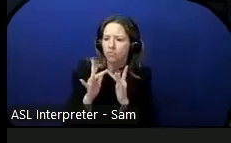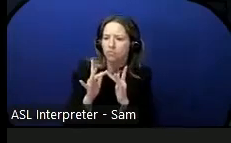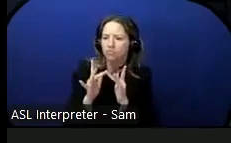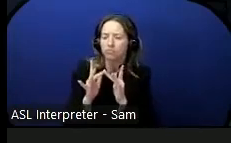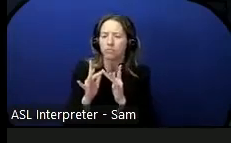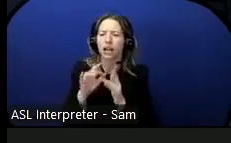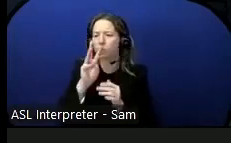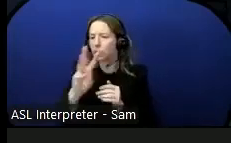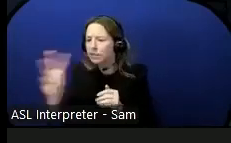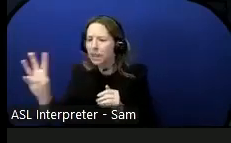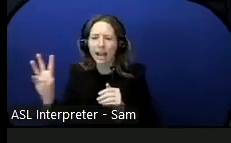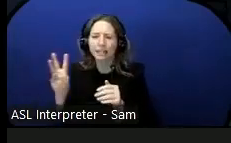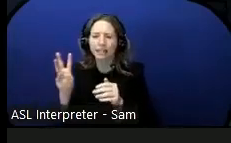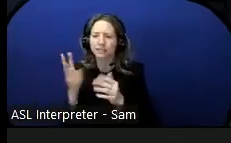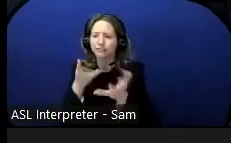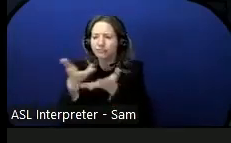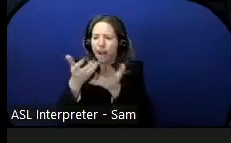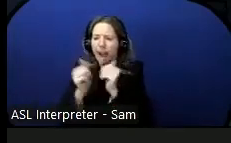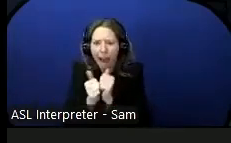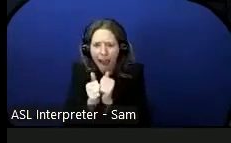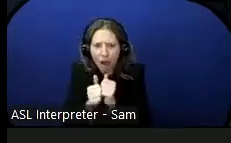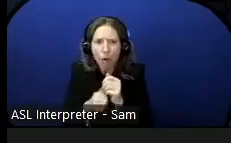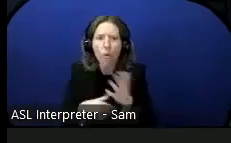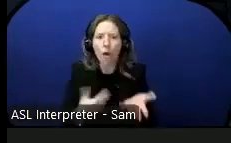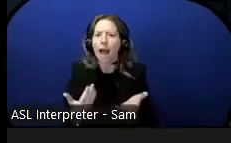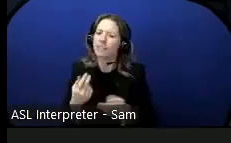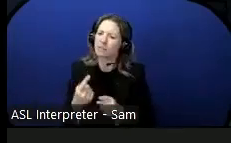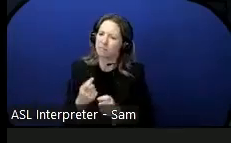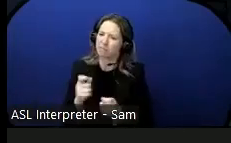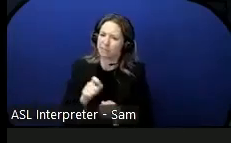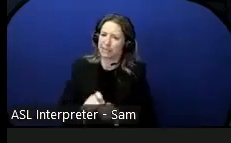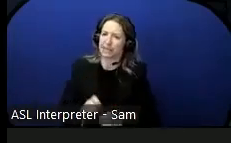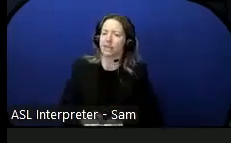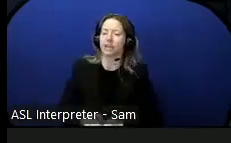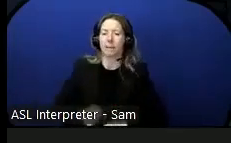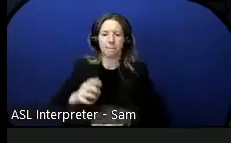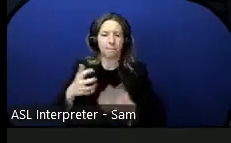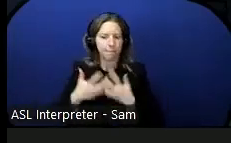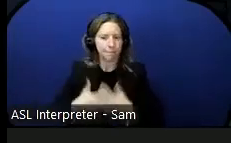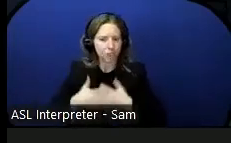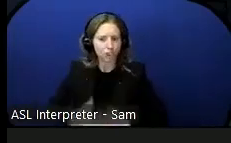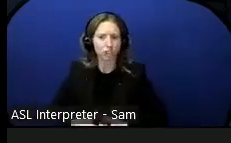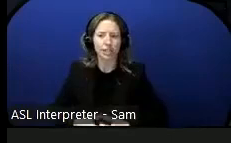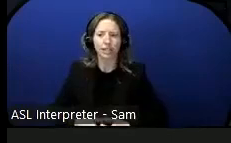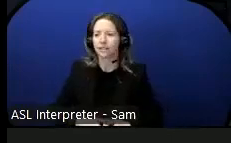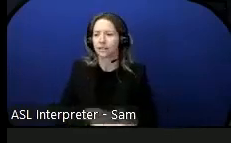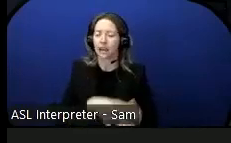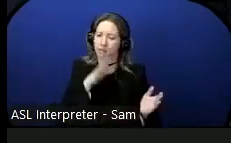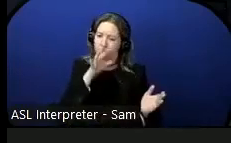applied through things like ARIA attributes and roles. This helps a blind person navigate the page, understand where they are,